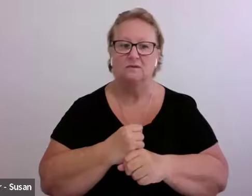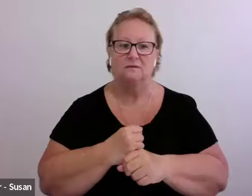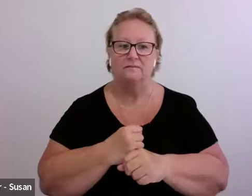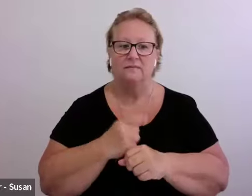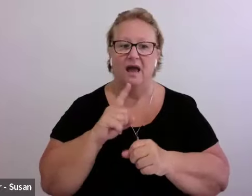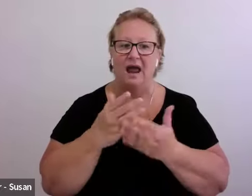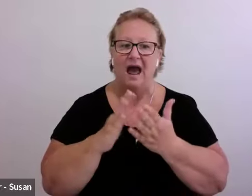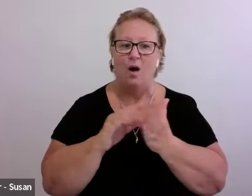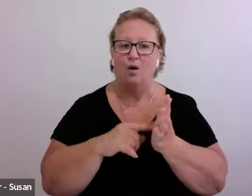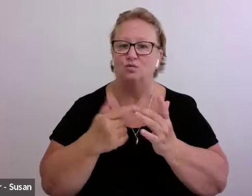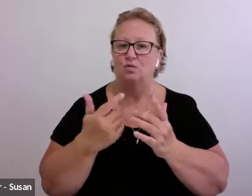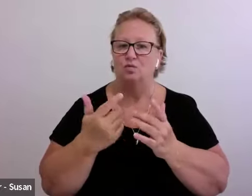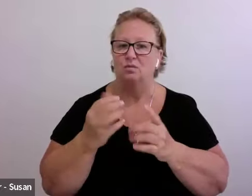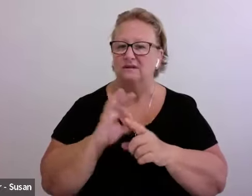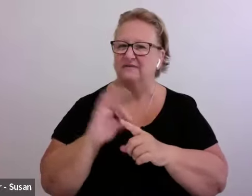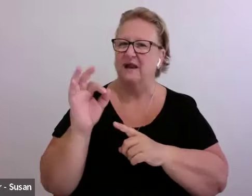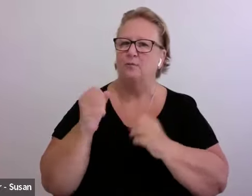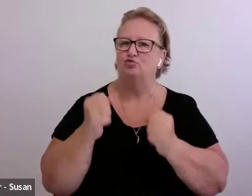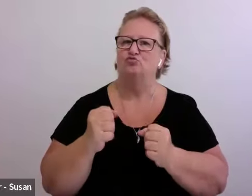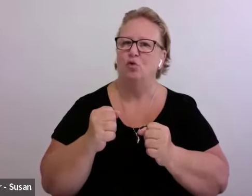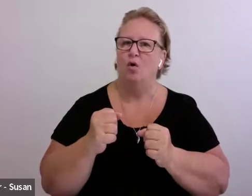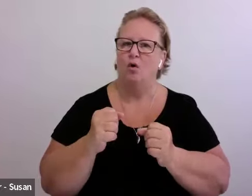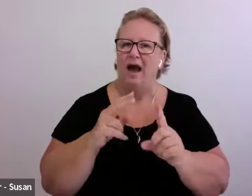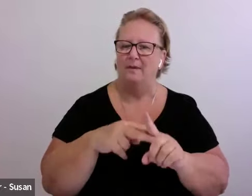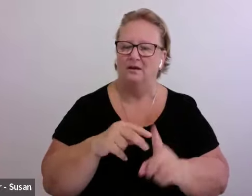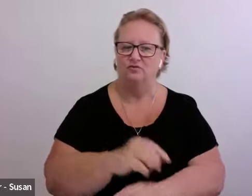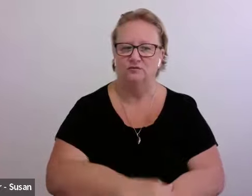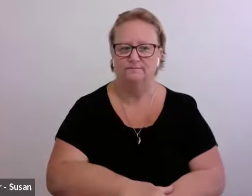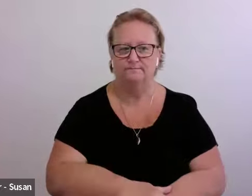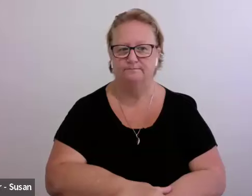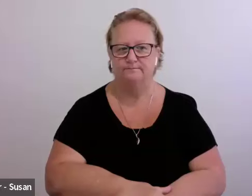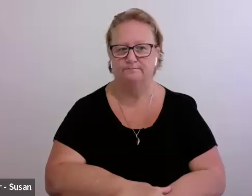design actually means then planning for purposeful co-